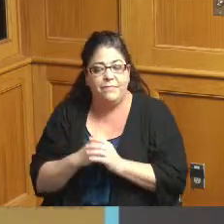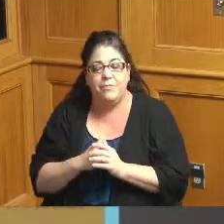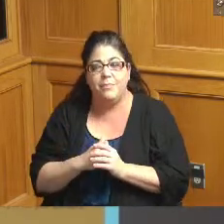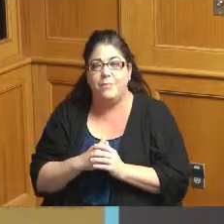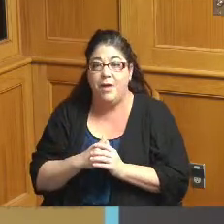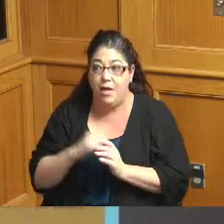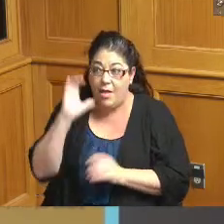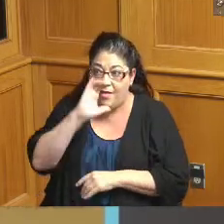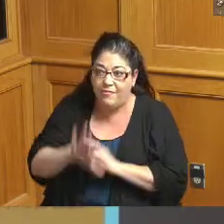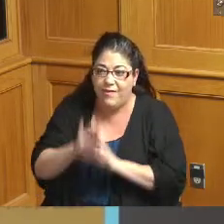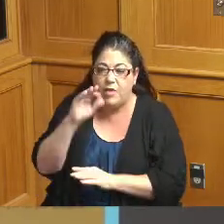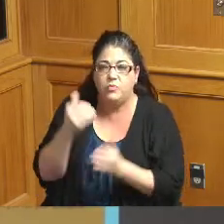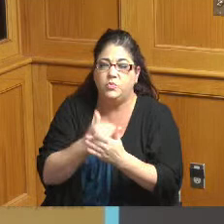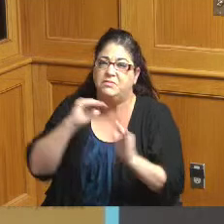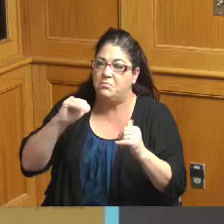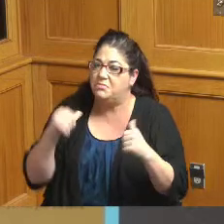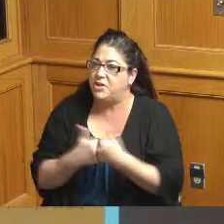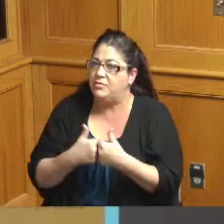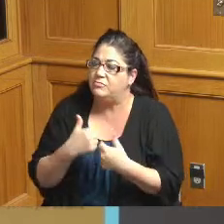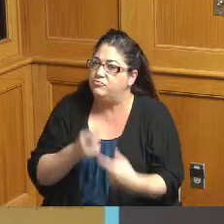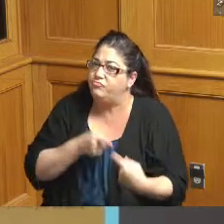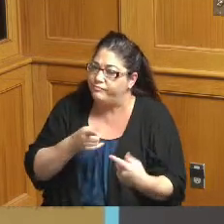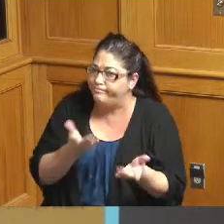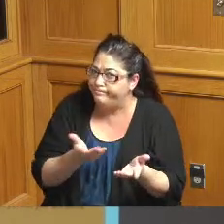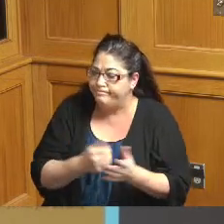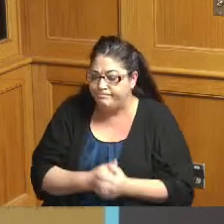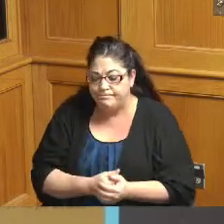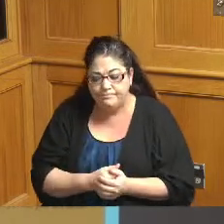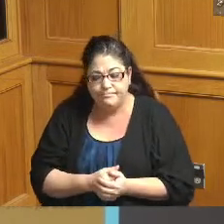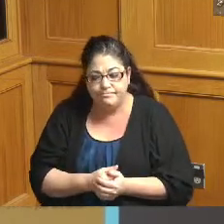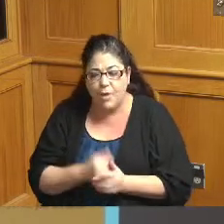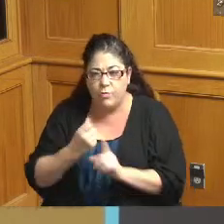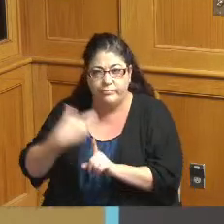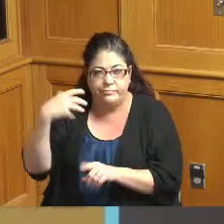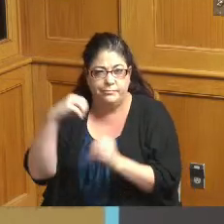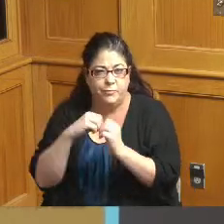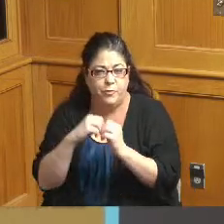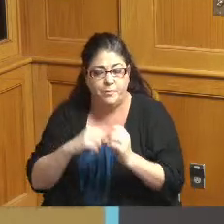a challenge and I'll talk about that a little bit more these are a host of strategies that